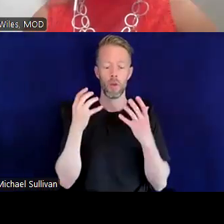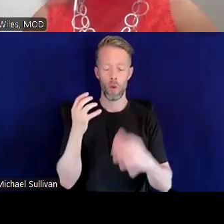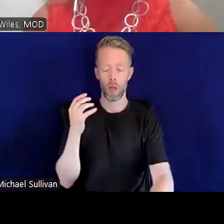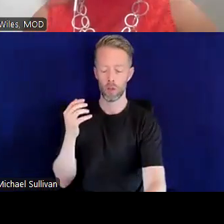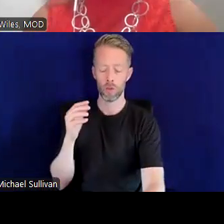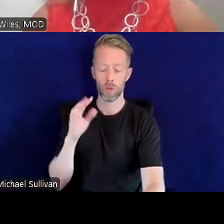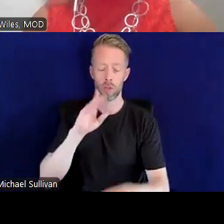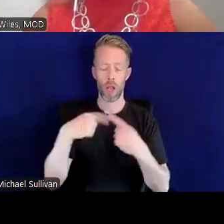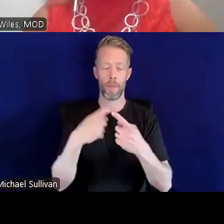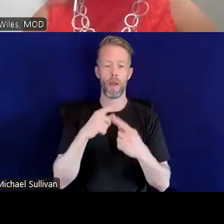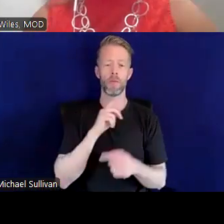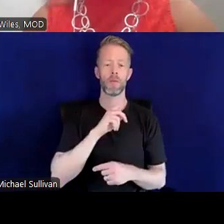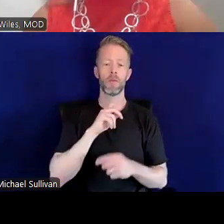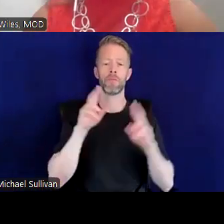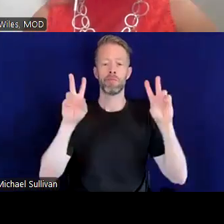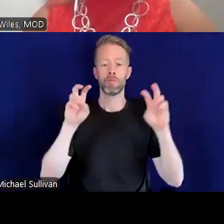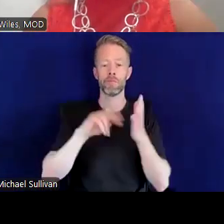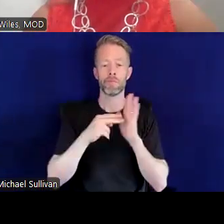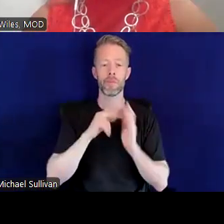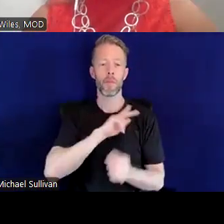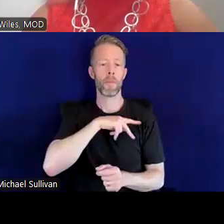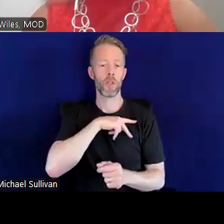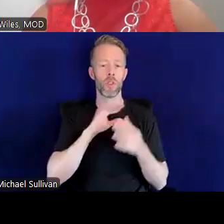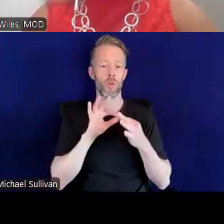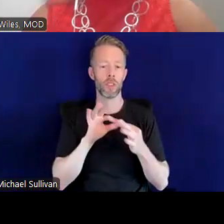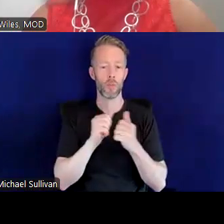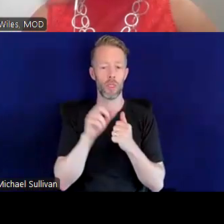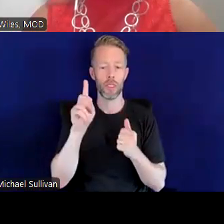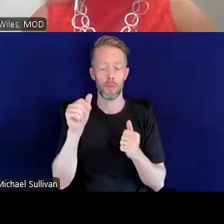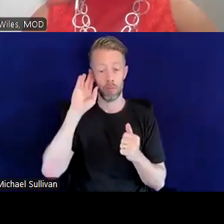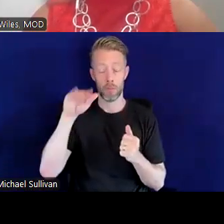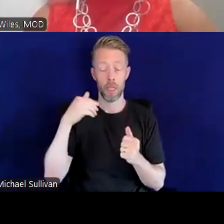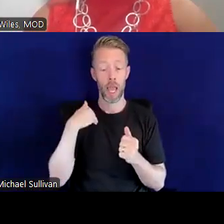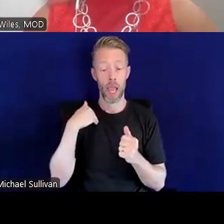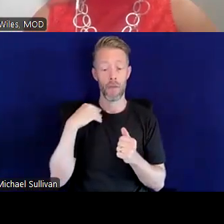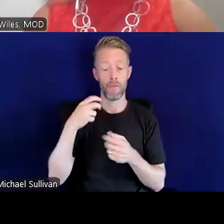disability somewhat liberally. So I had a spinal cord injury